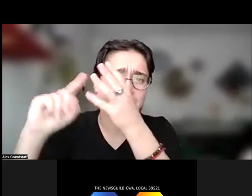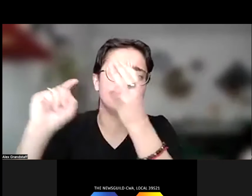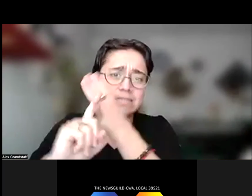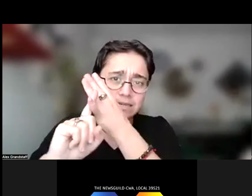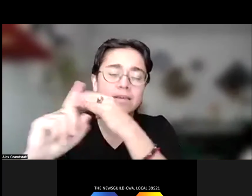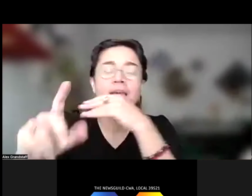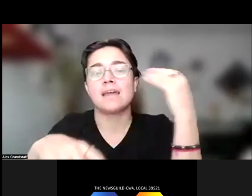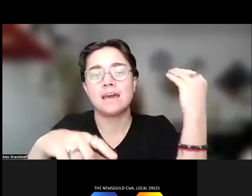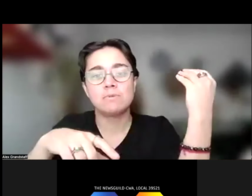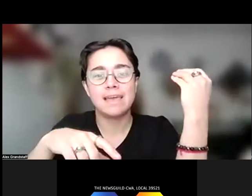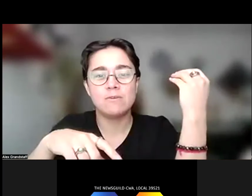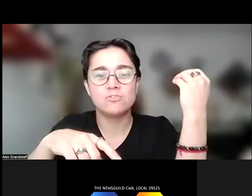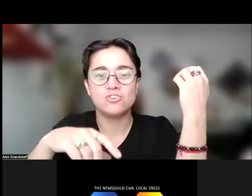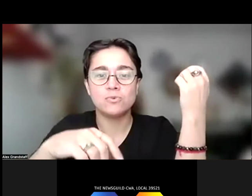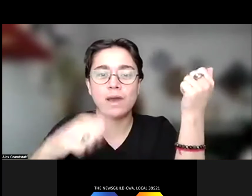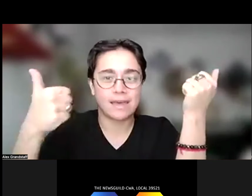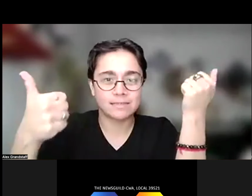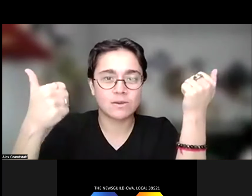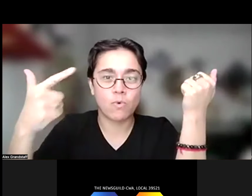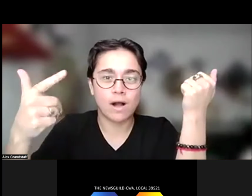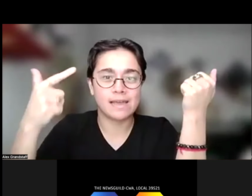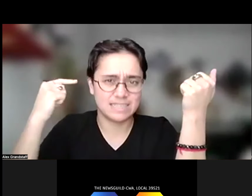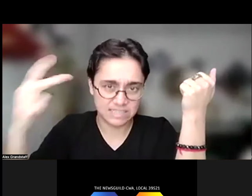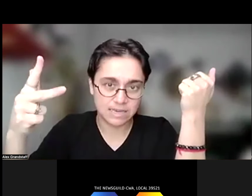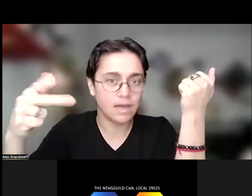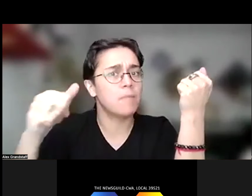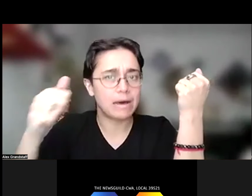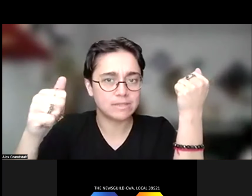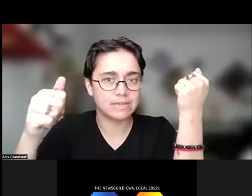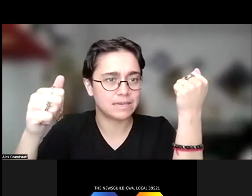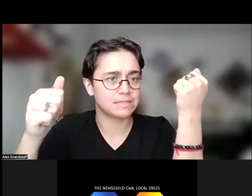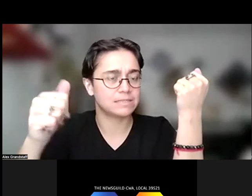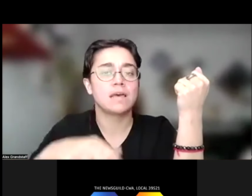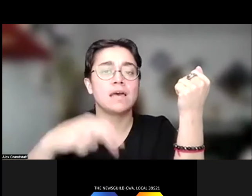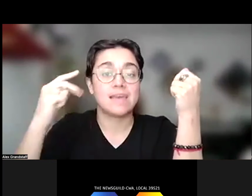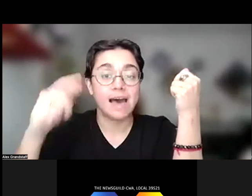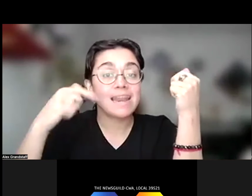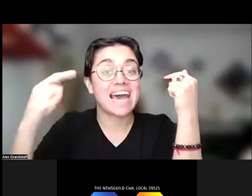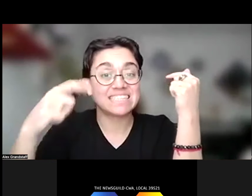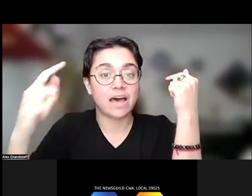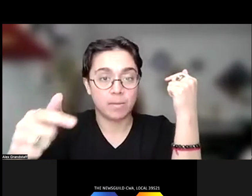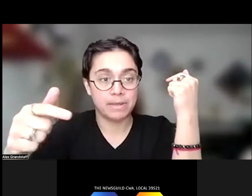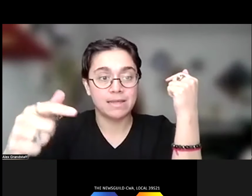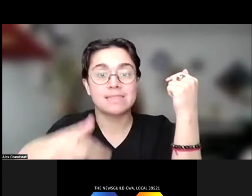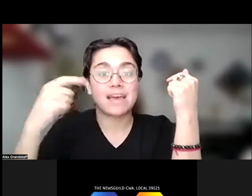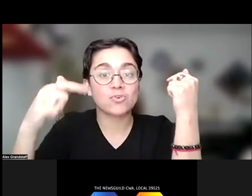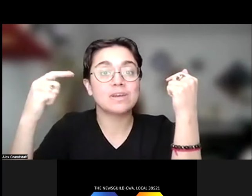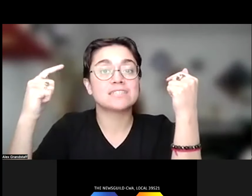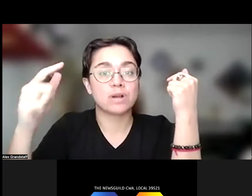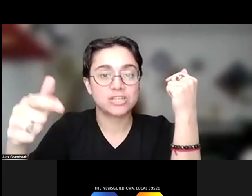everybody in the district, every single day, or getting phone calls every single day, and those phone calls have their constituents - people who live in their